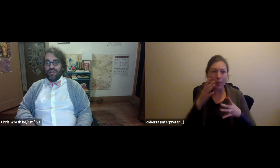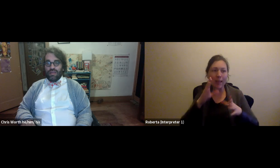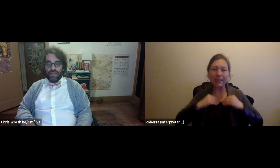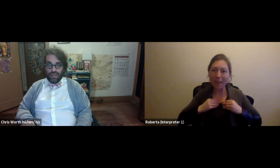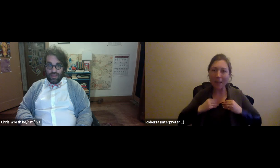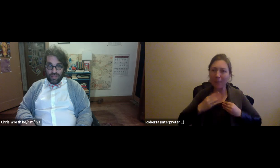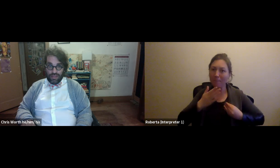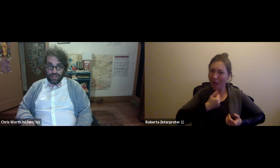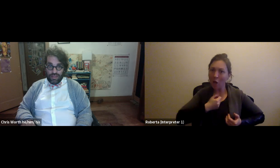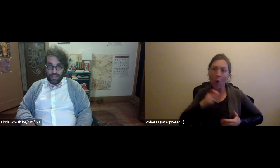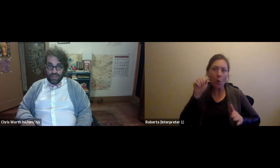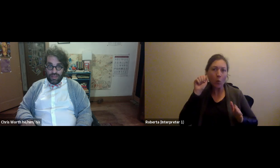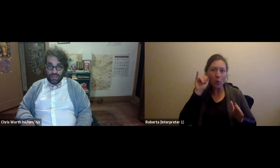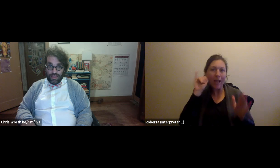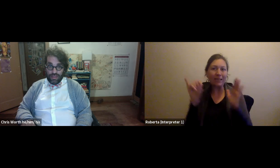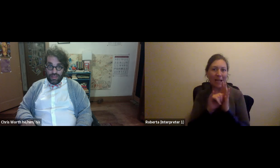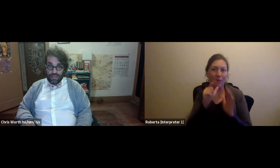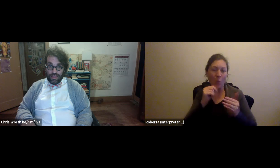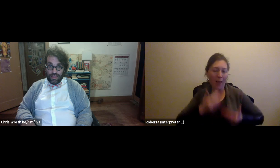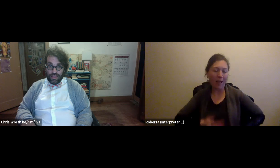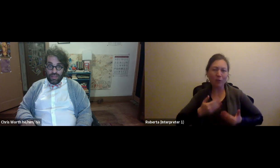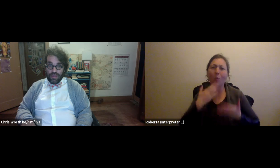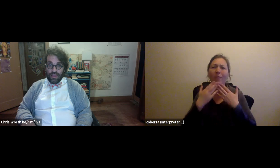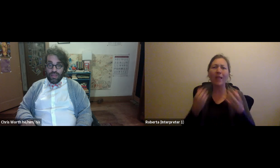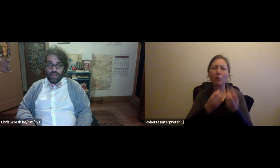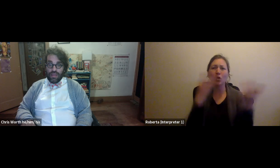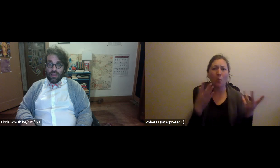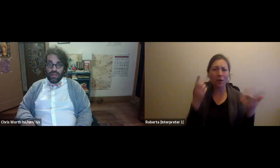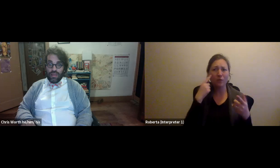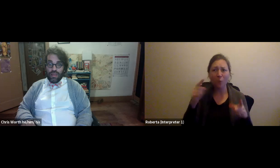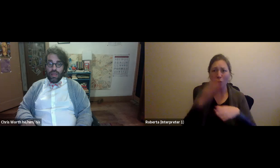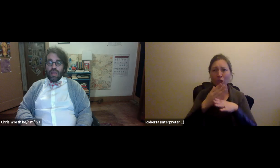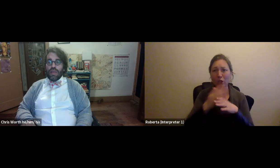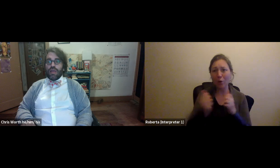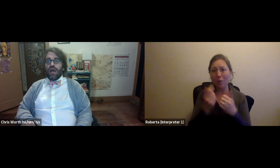took that away, too, so thank you so much for sharing with us tonight. >>SPEAKER